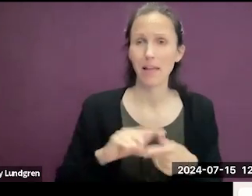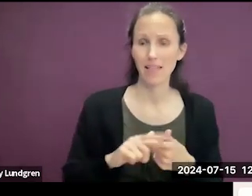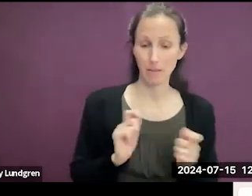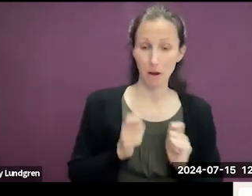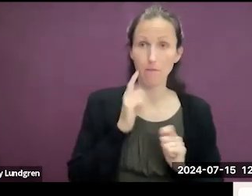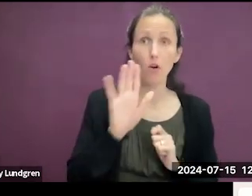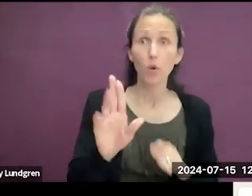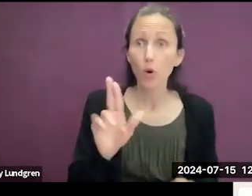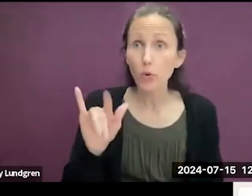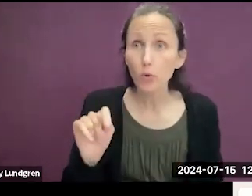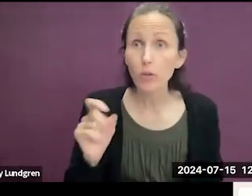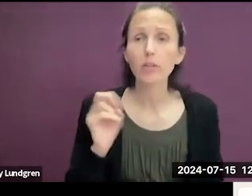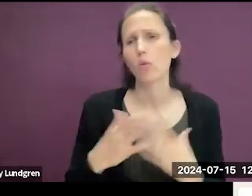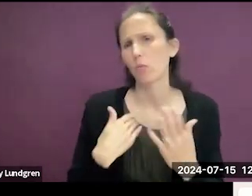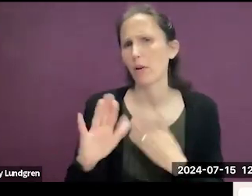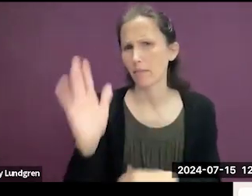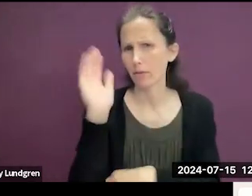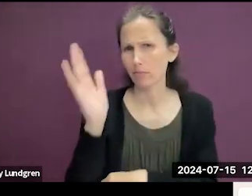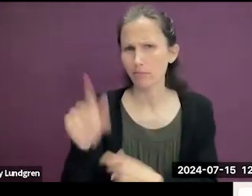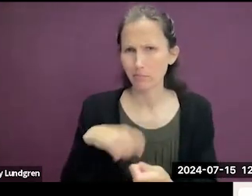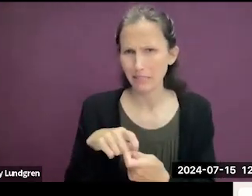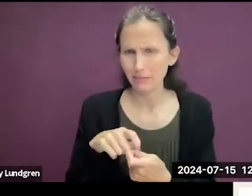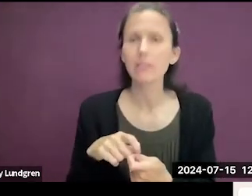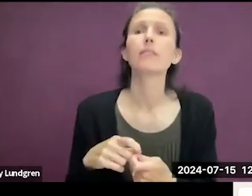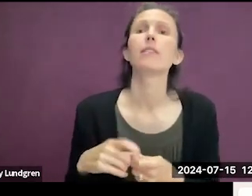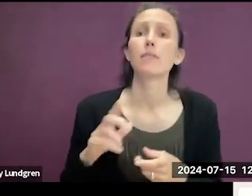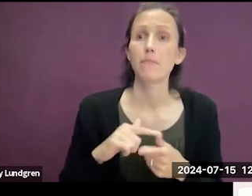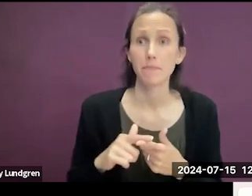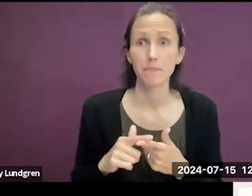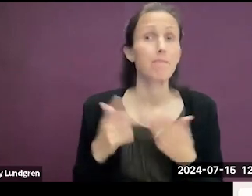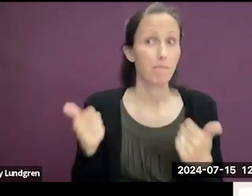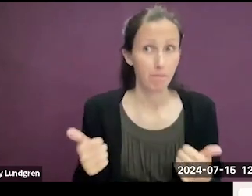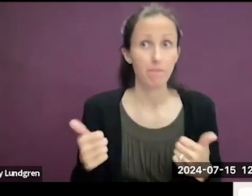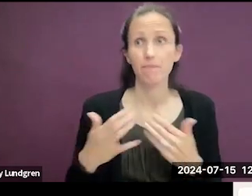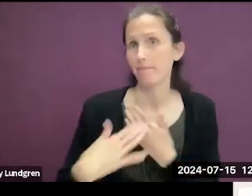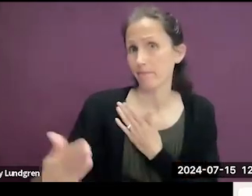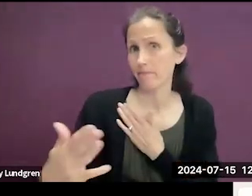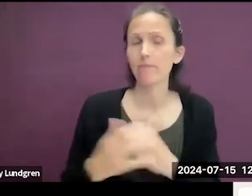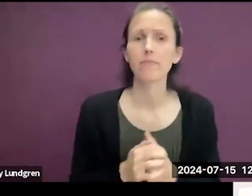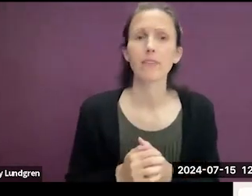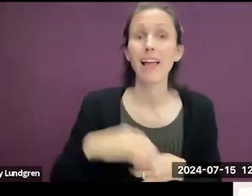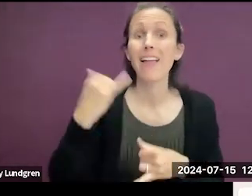or whatever your presentation is specific to. And the last tip on this slide is that less is more.